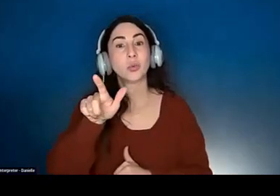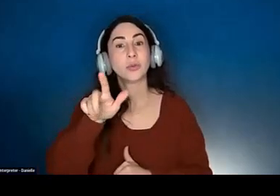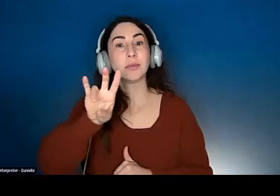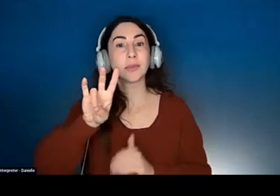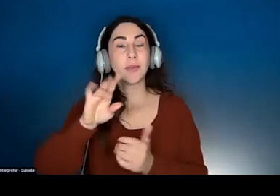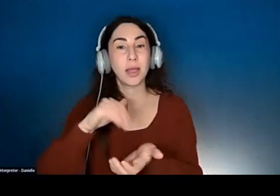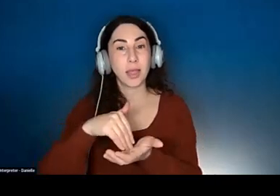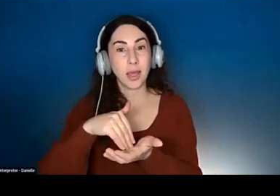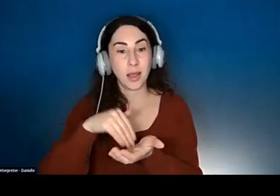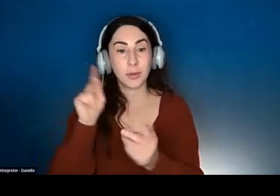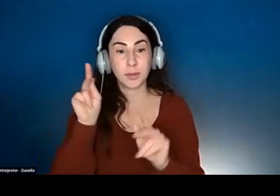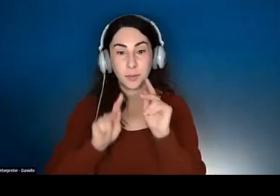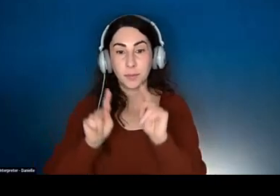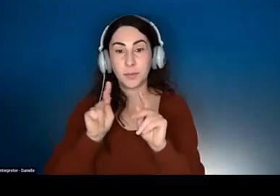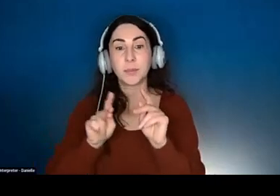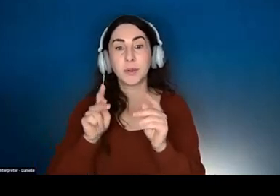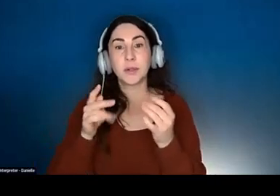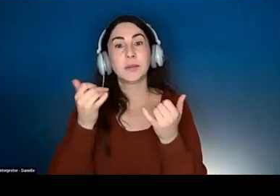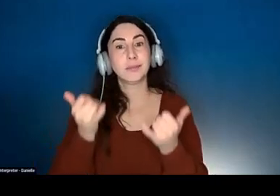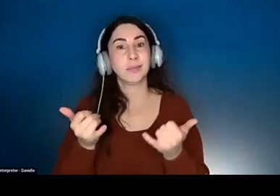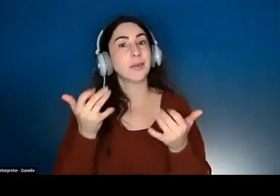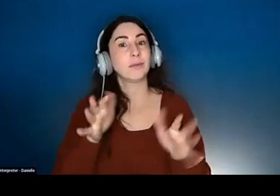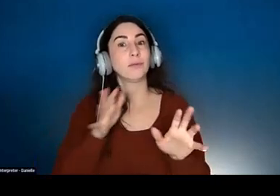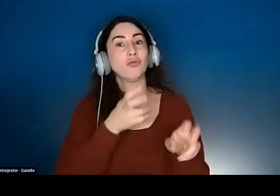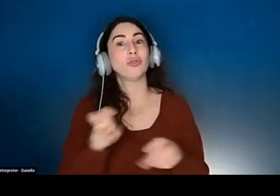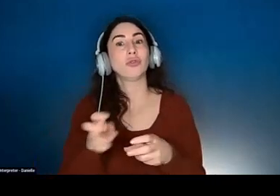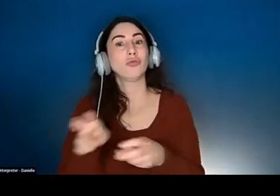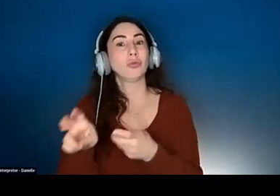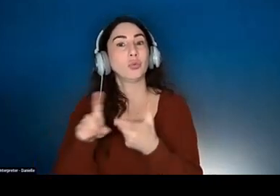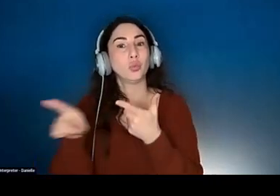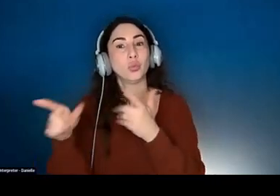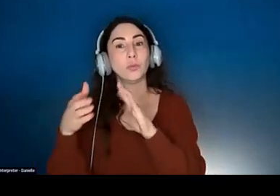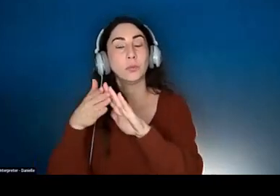to community living through the program.